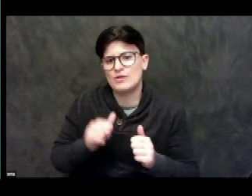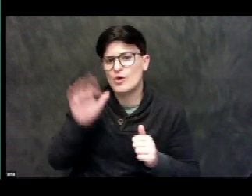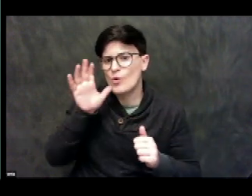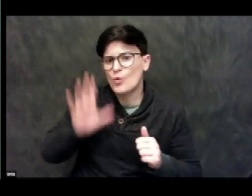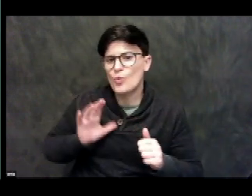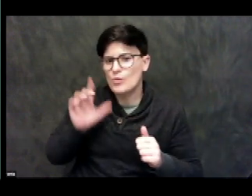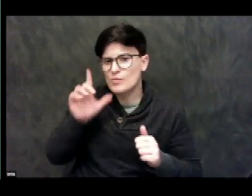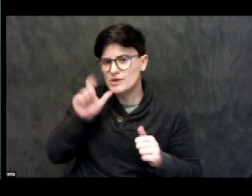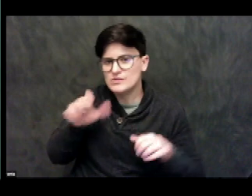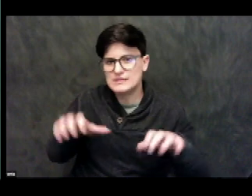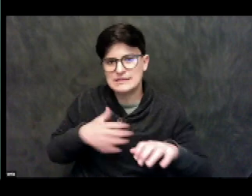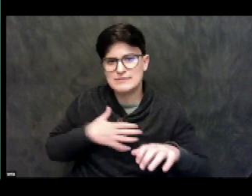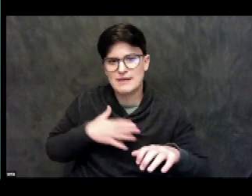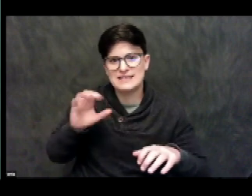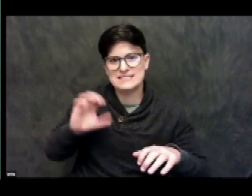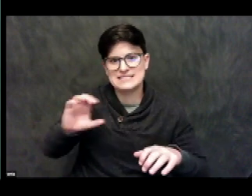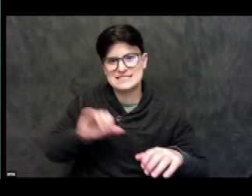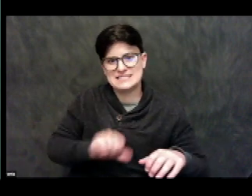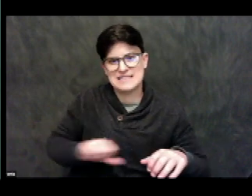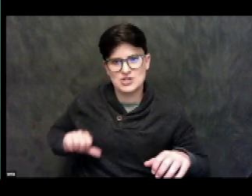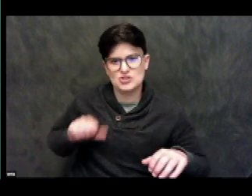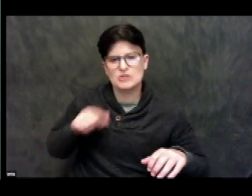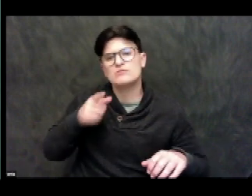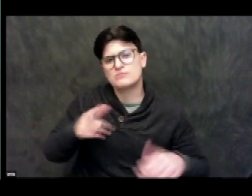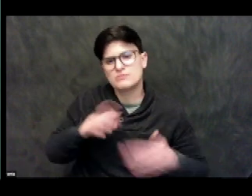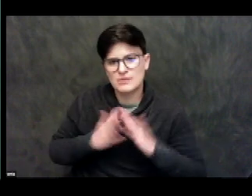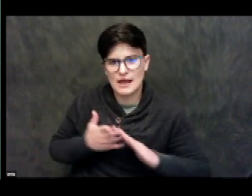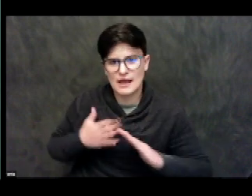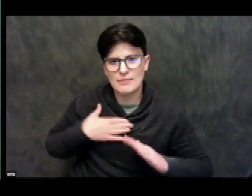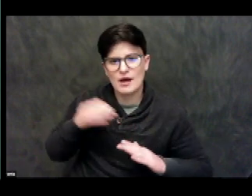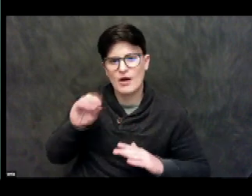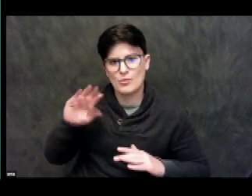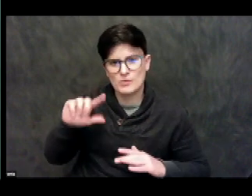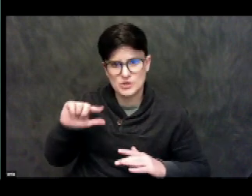For the second pregnancy, I was at the same hospital, same office, Everything,